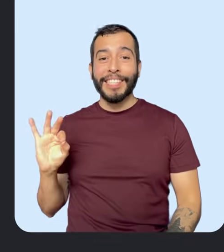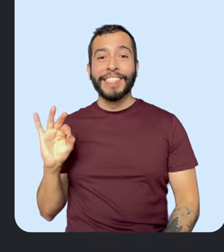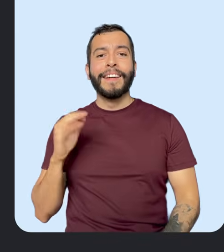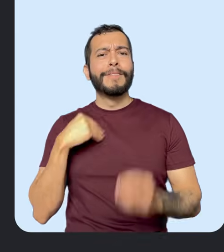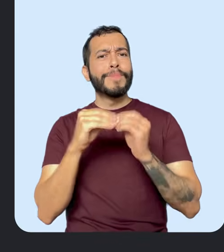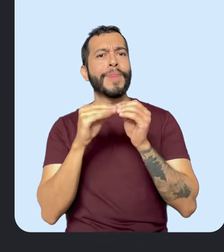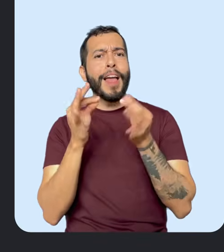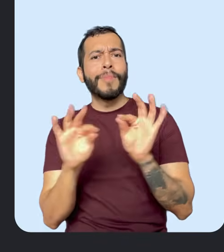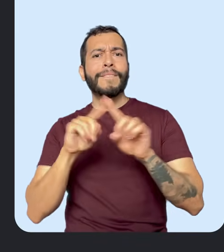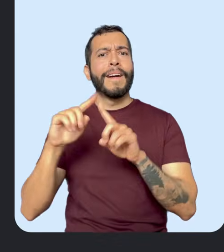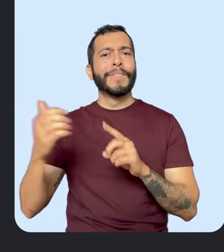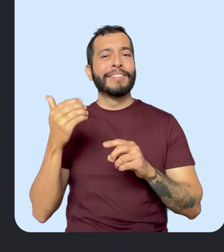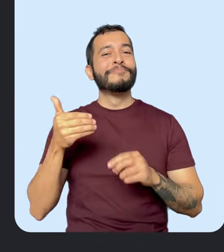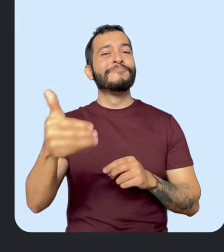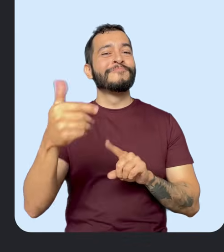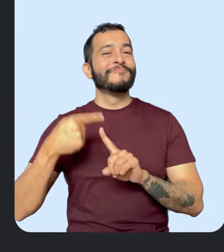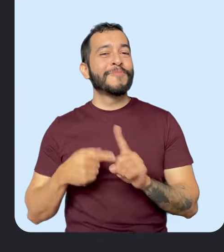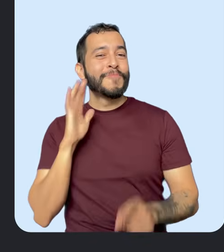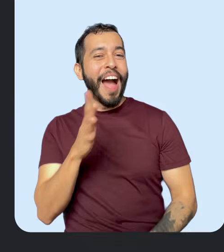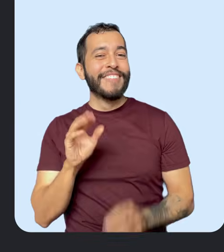and will roll out to other languages and other devices in the coming months.